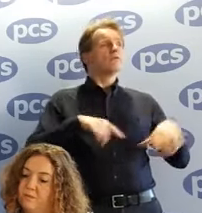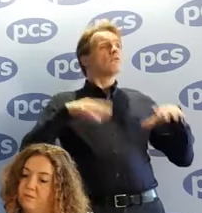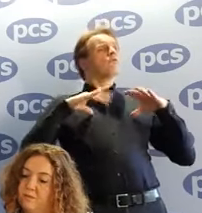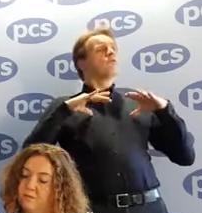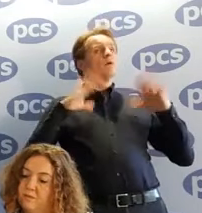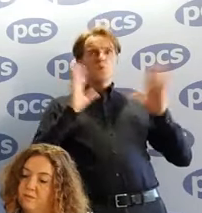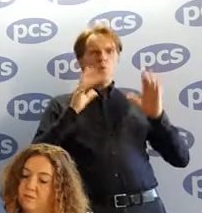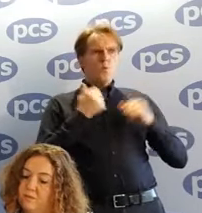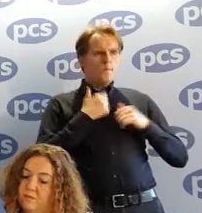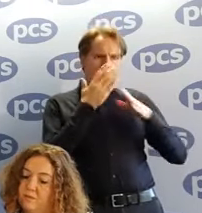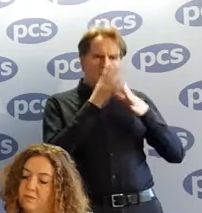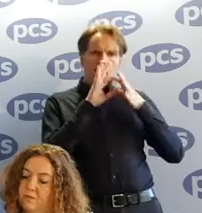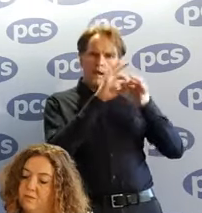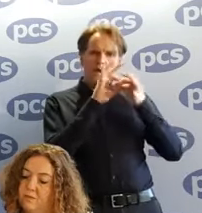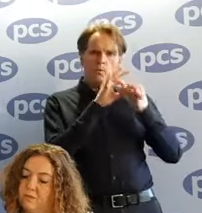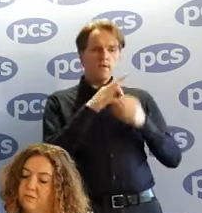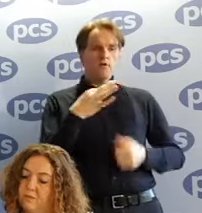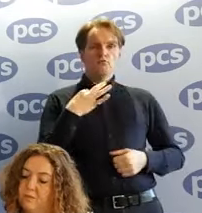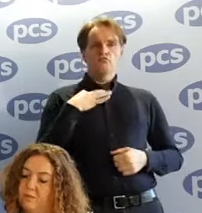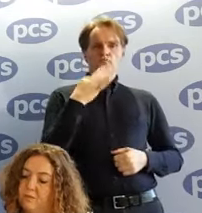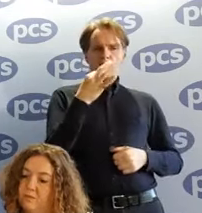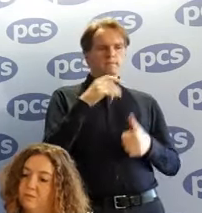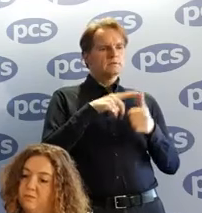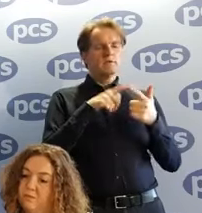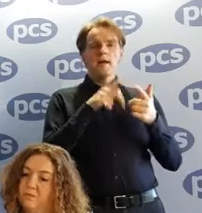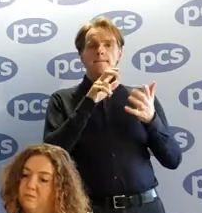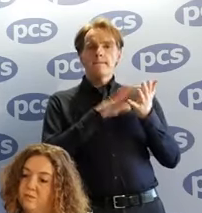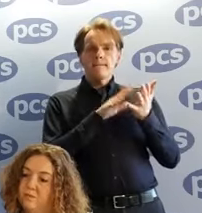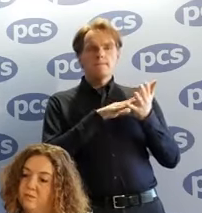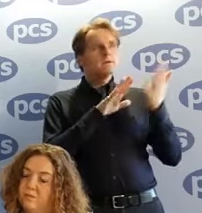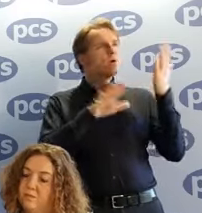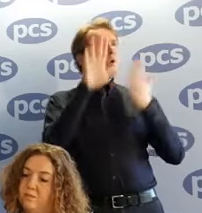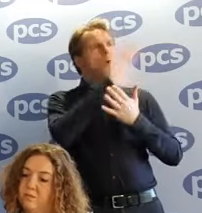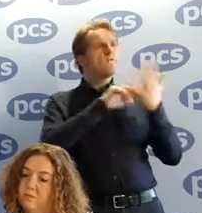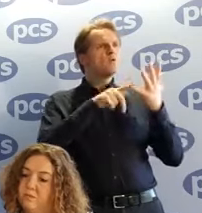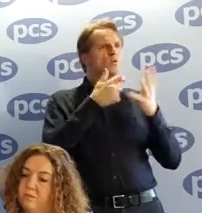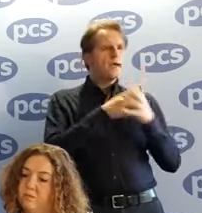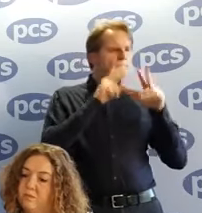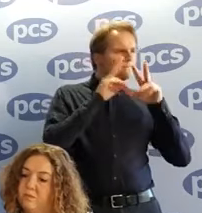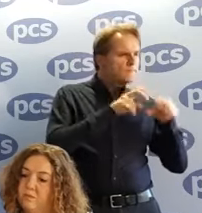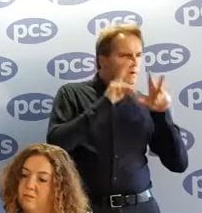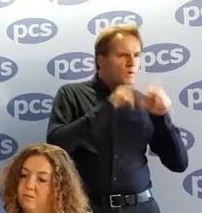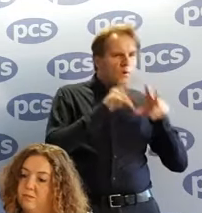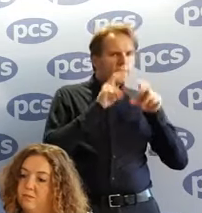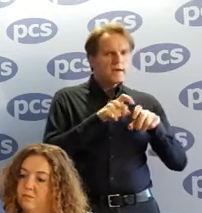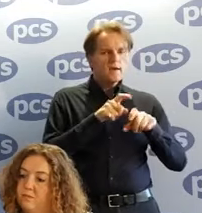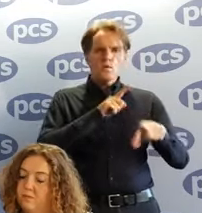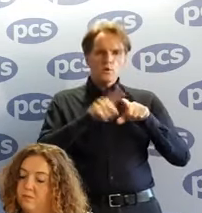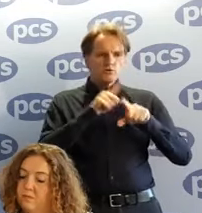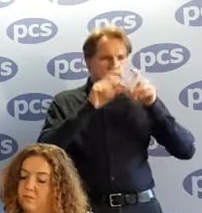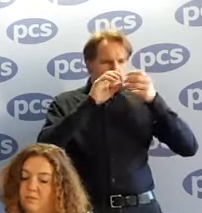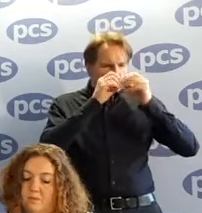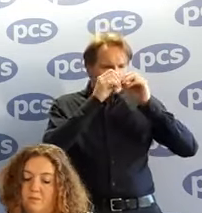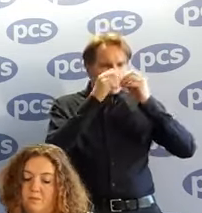reps and members the length and breadth of the country analysing the results, doing the work to build a union that allows us to believe that we can beat